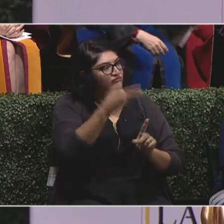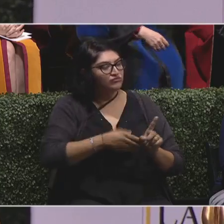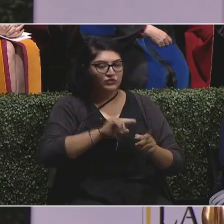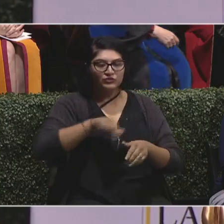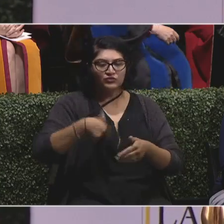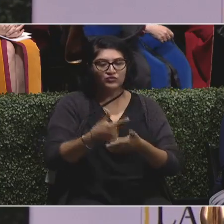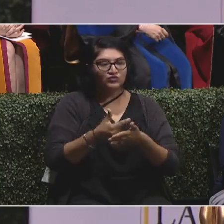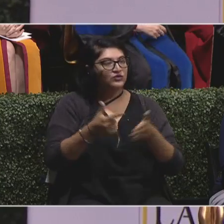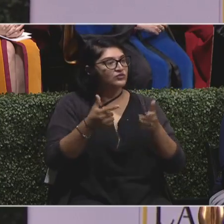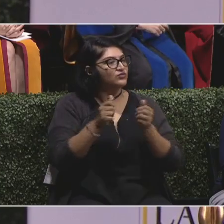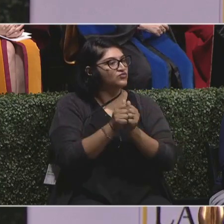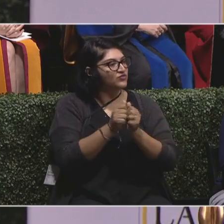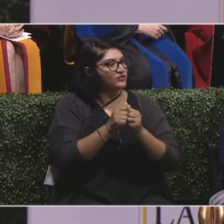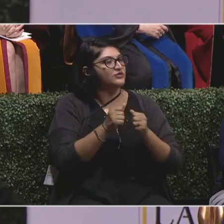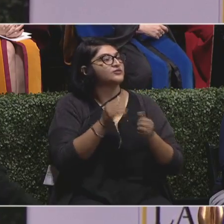THANK YOU PRESIDENT COVINO.